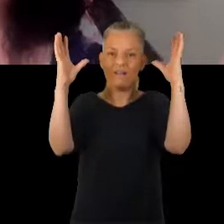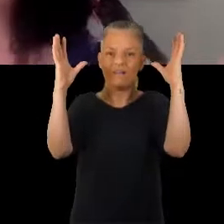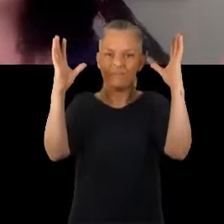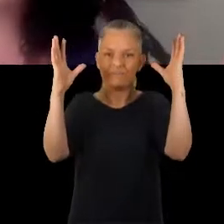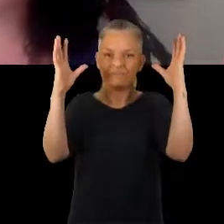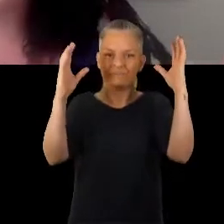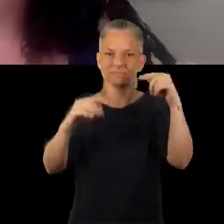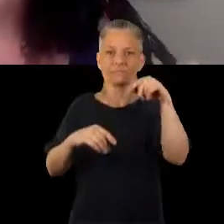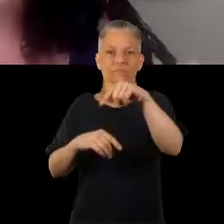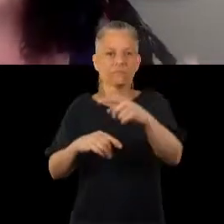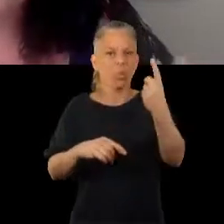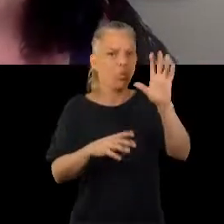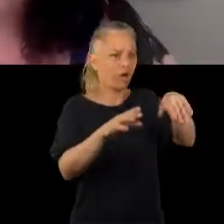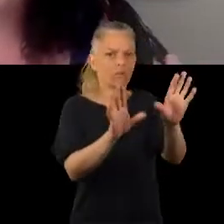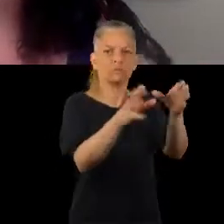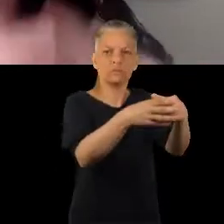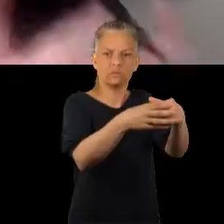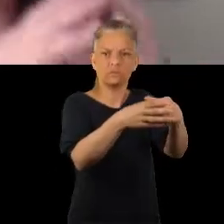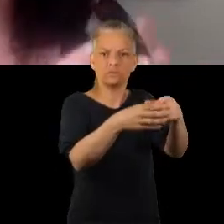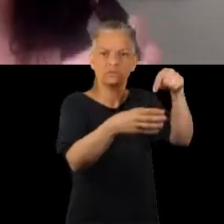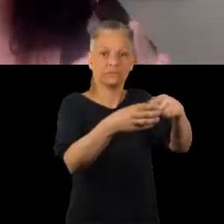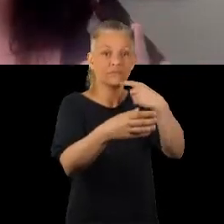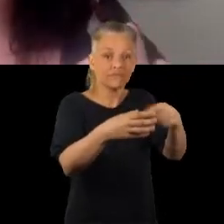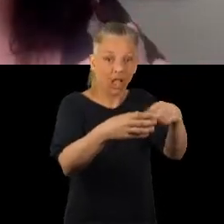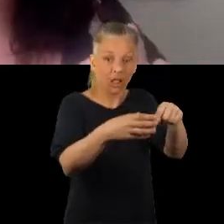if you’ve got another staff group, so if you’re not just a peer-led organisation,